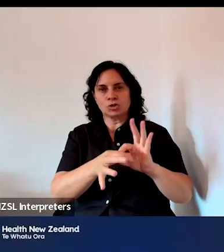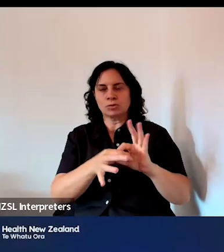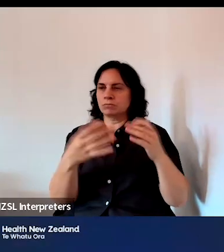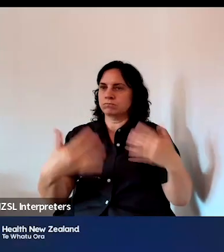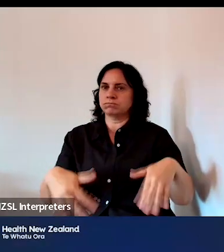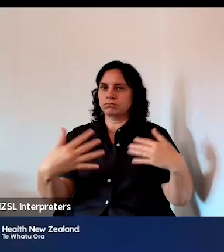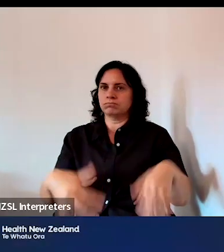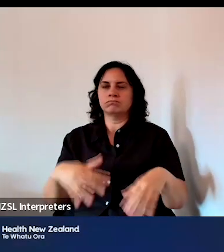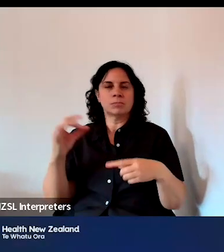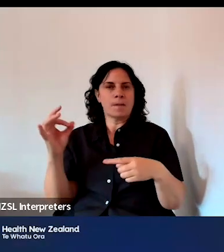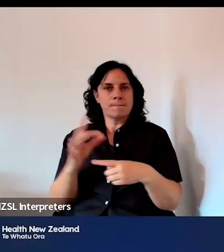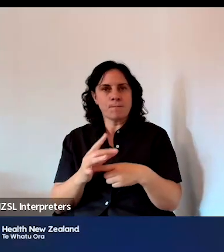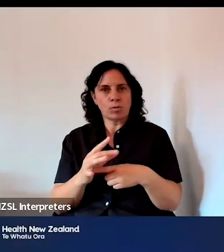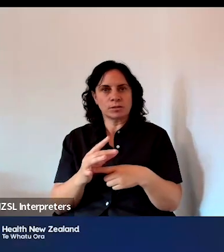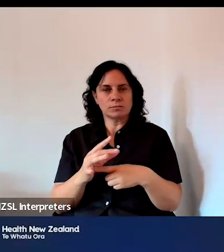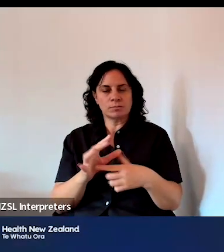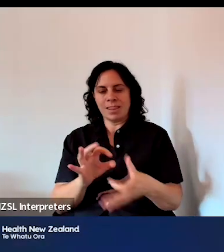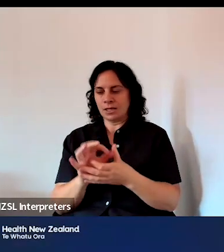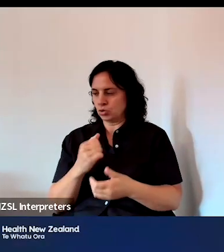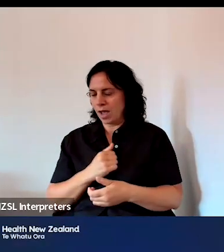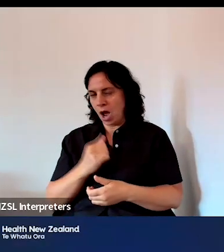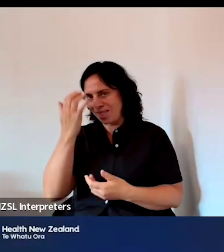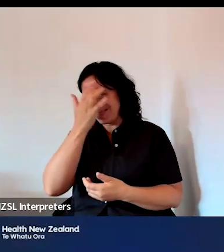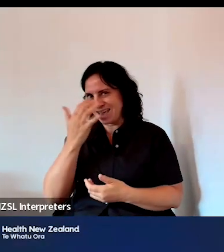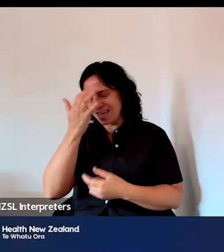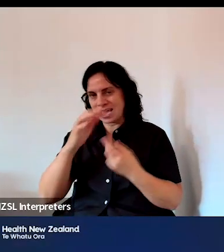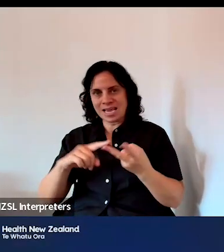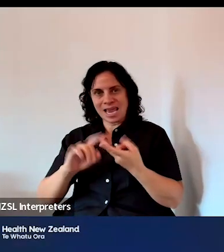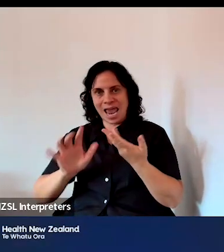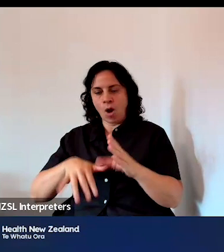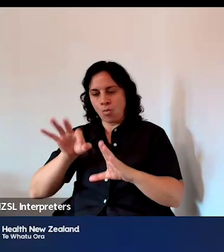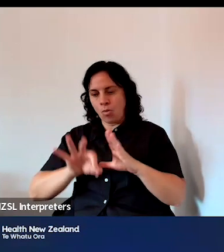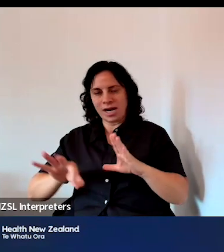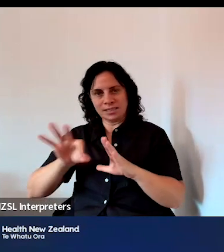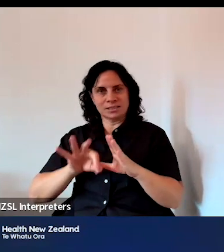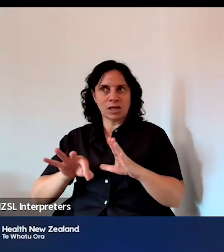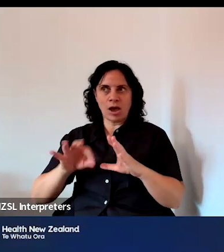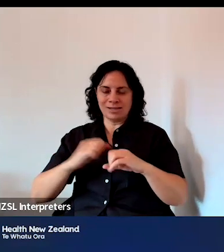in terms of our thinking about how we design, services and responses that,